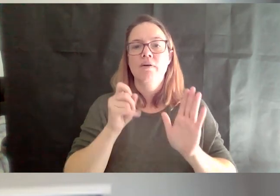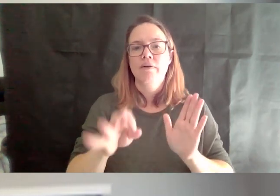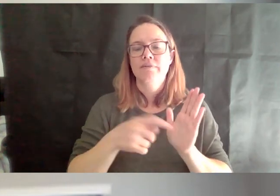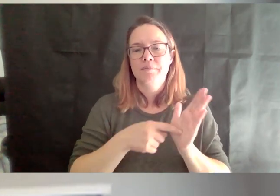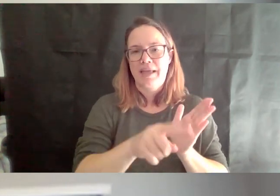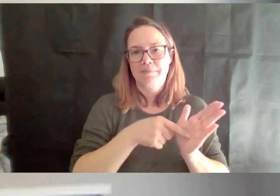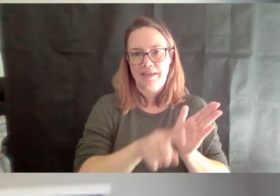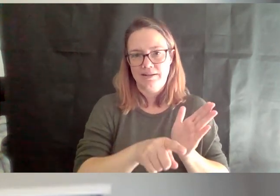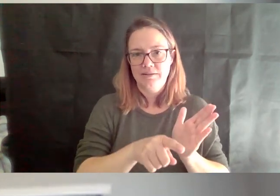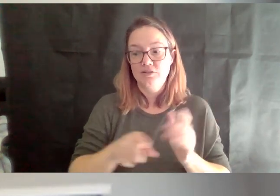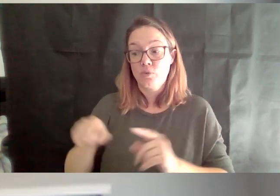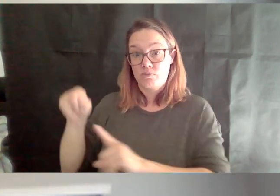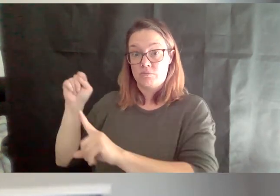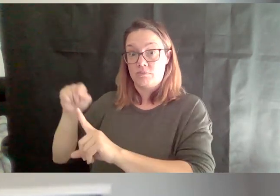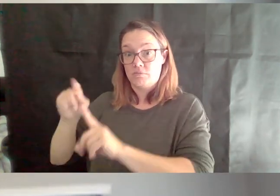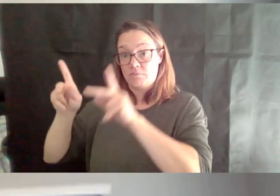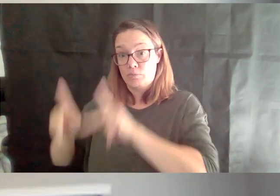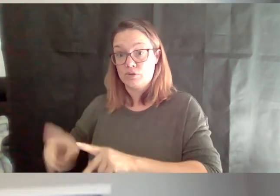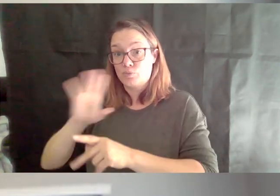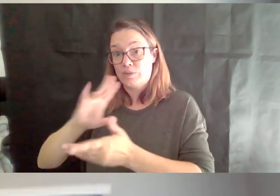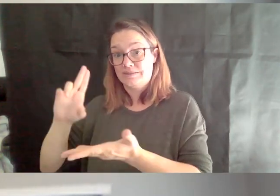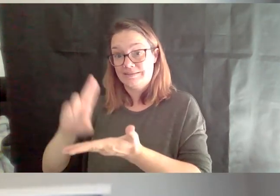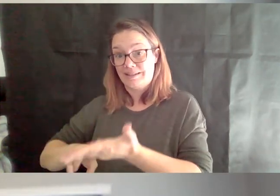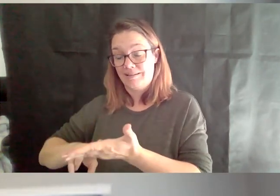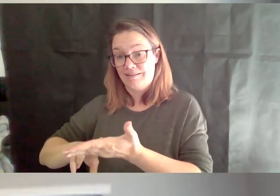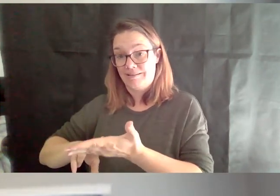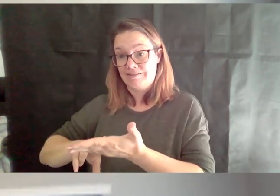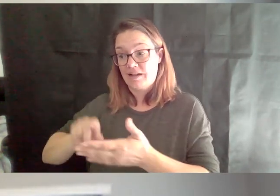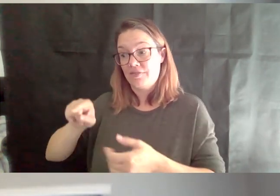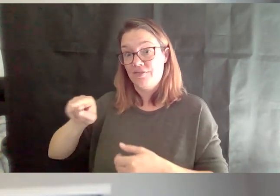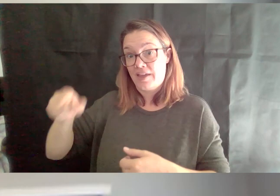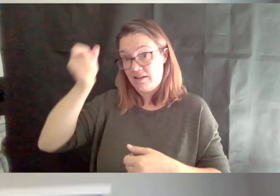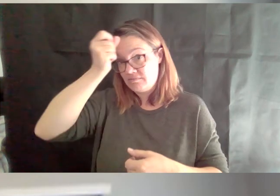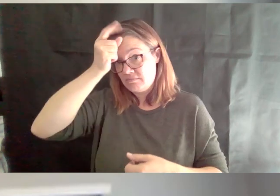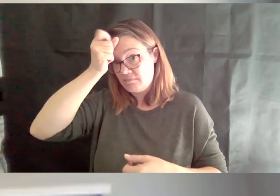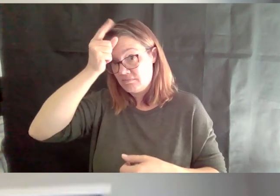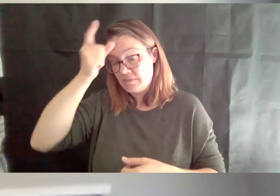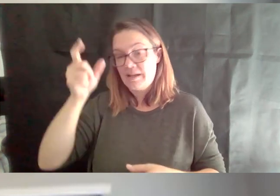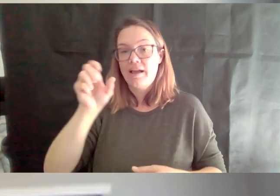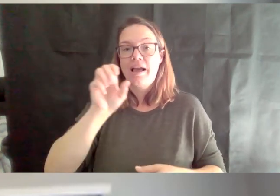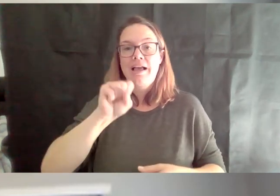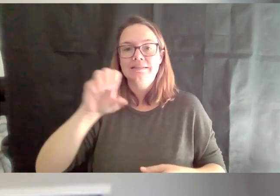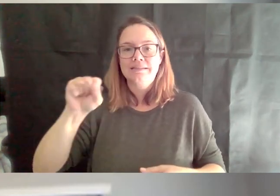is signed by the consumer, stating that they understand that SSA has decided that a payee is